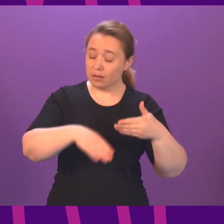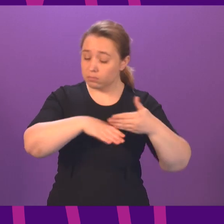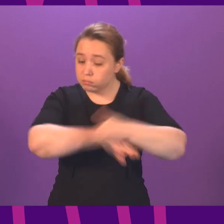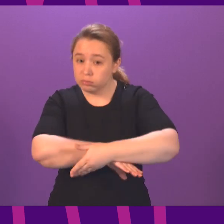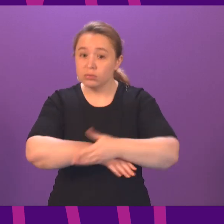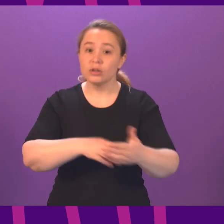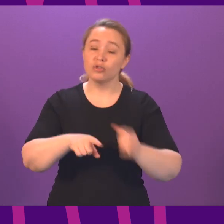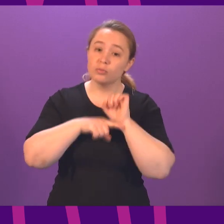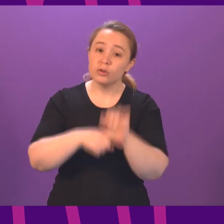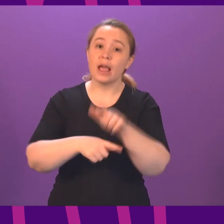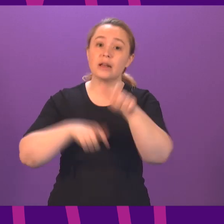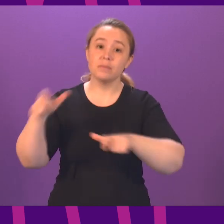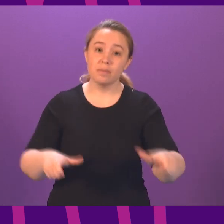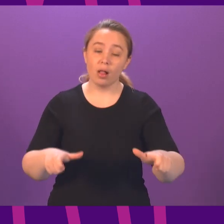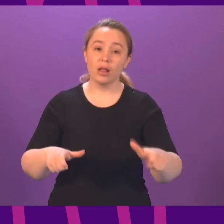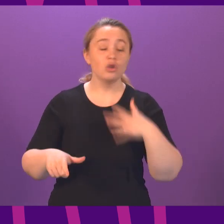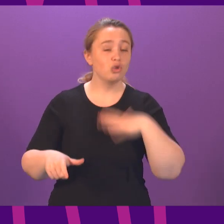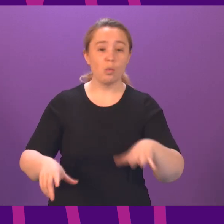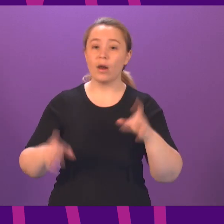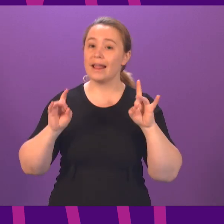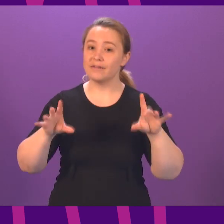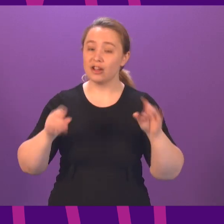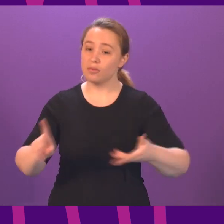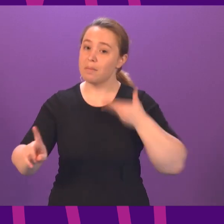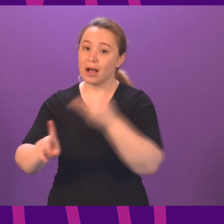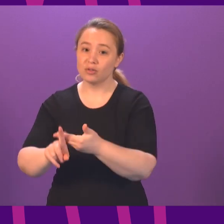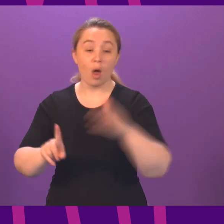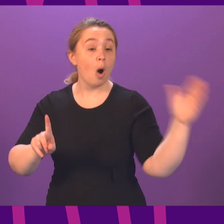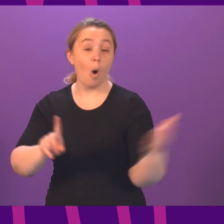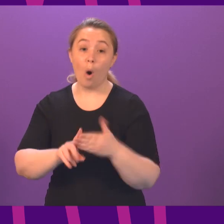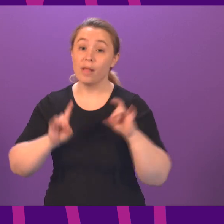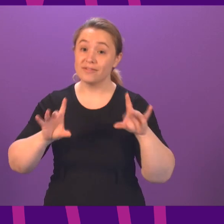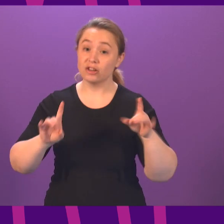and possibility of not just Covid but all infections being passed on. The data that